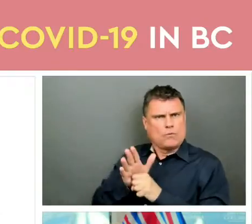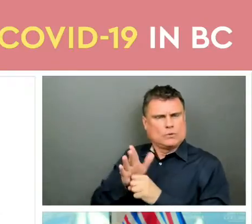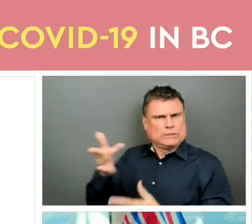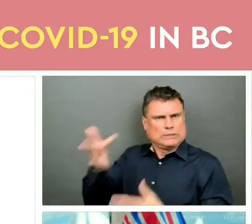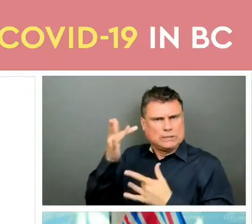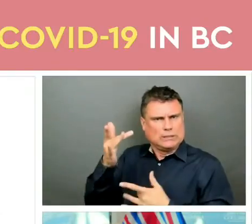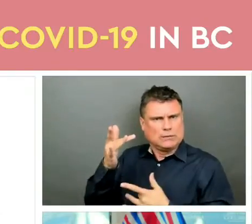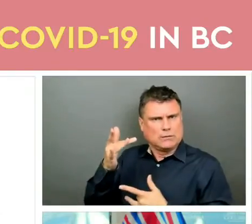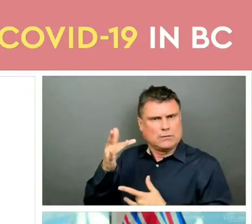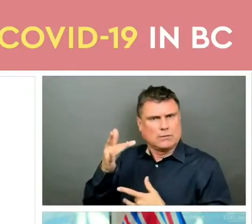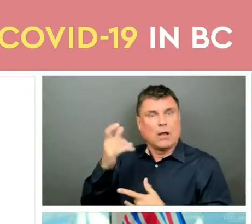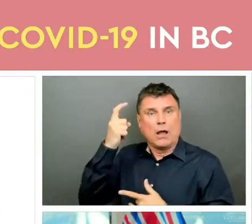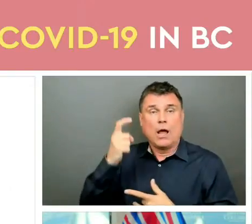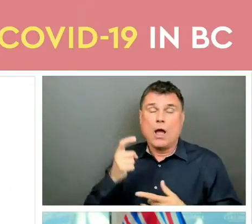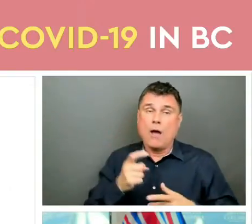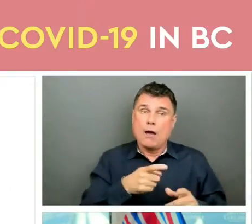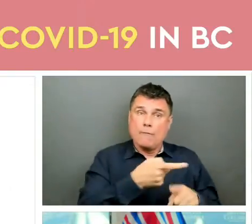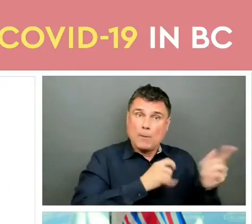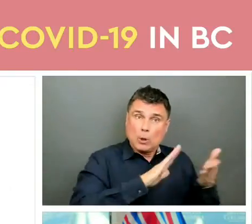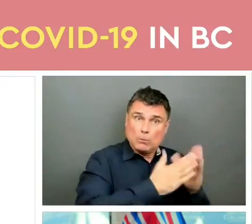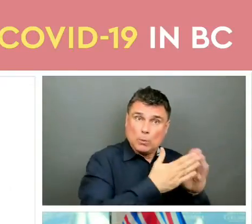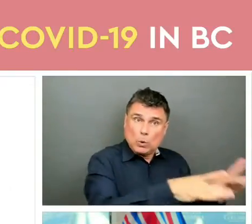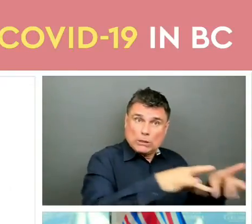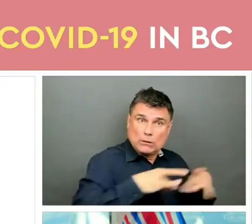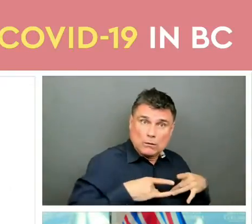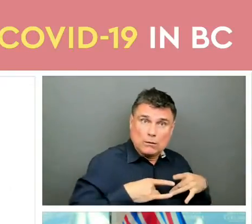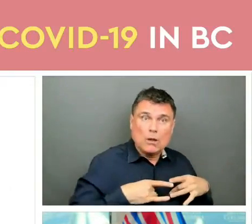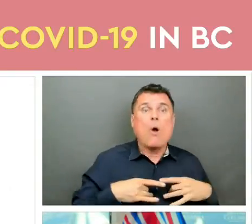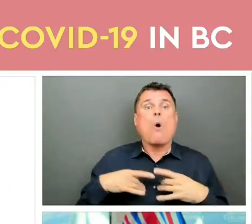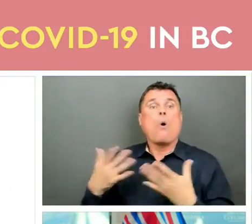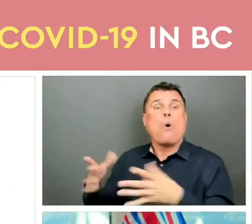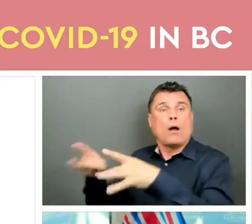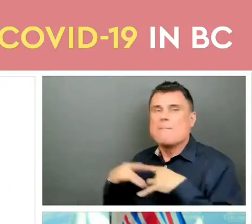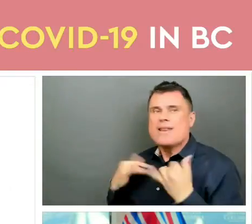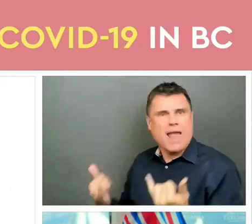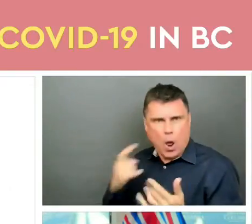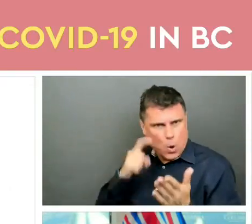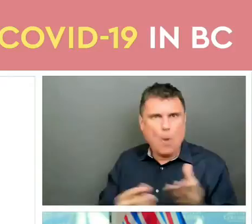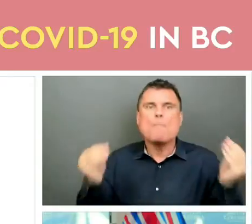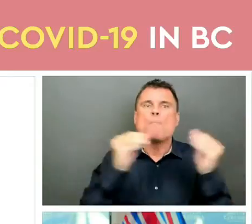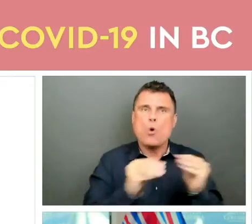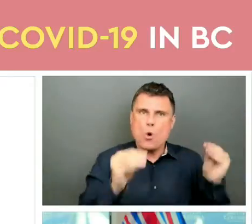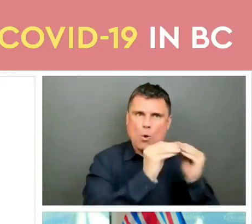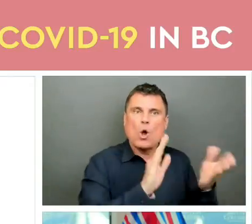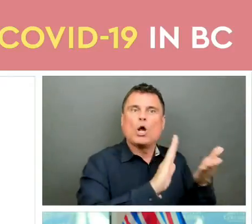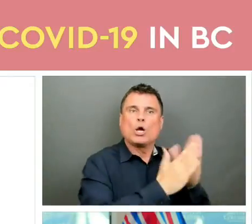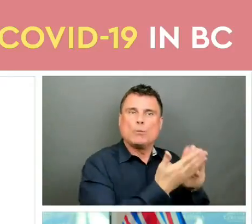infected are more likely to be in hospital and to get hospital care, to need hospital care.